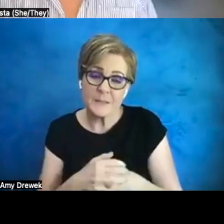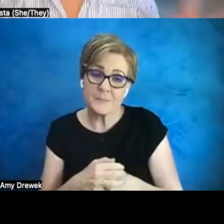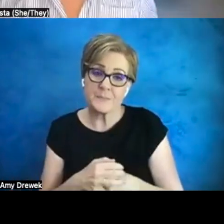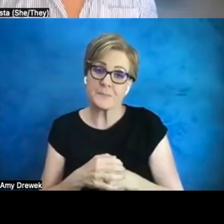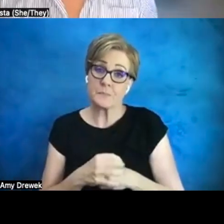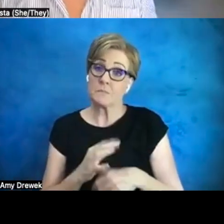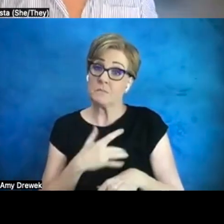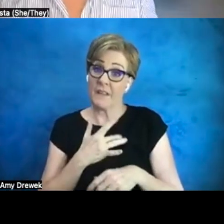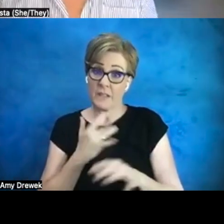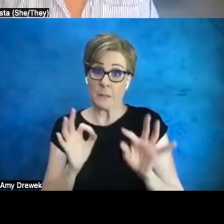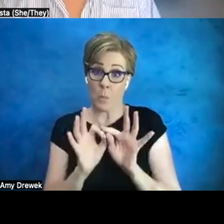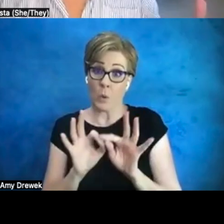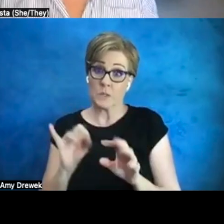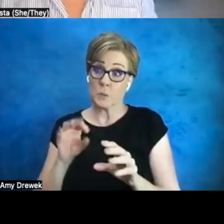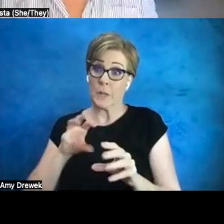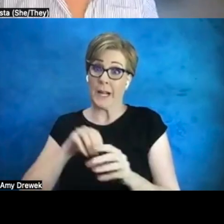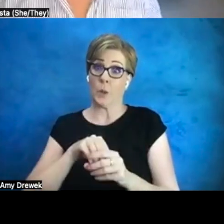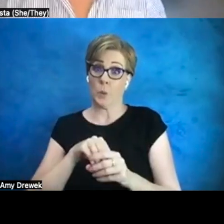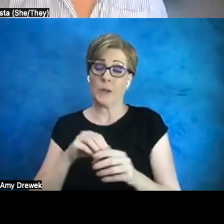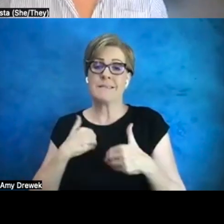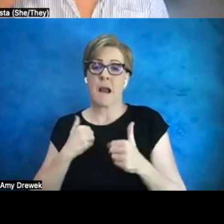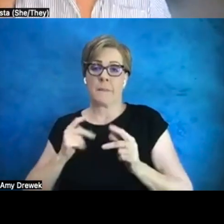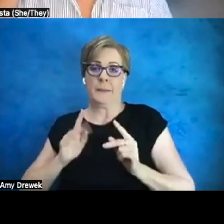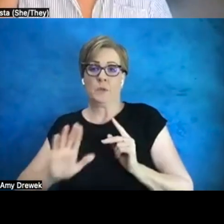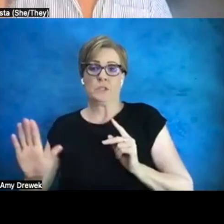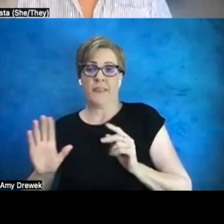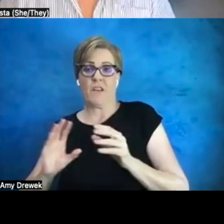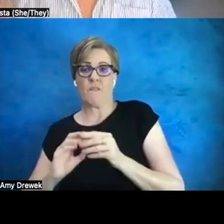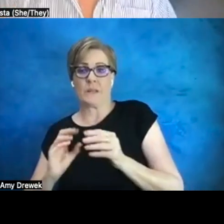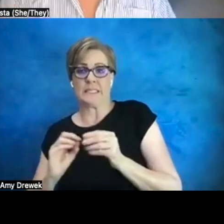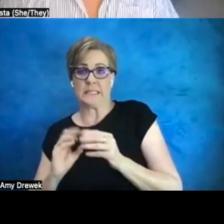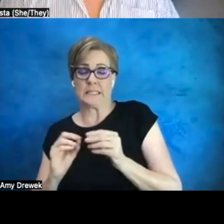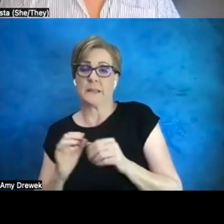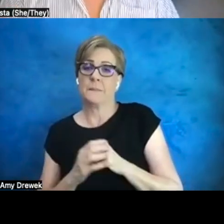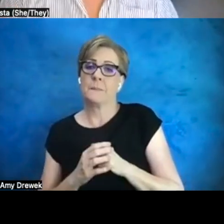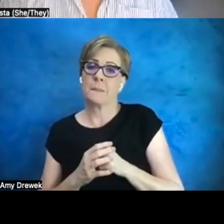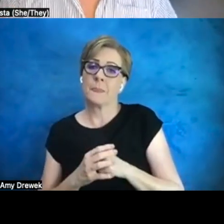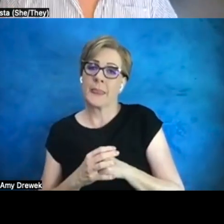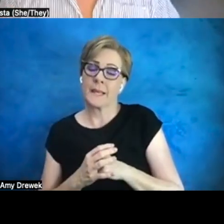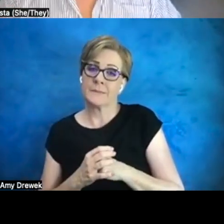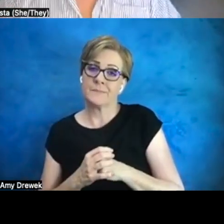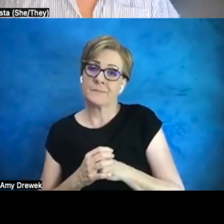young people's voices in your event planning. It is a little more difficult if you are planning